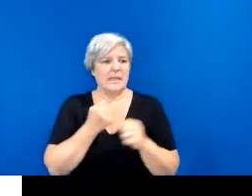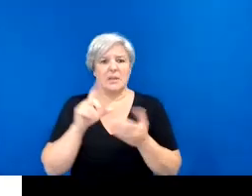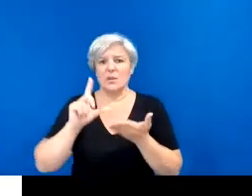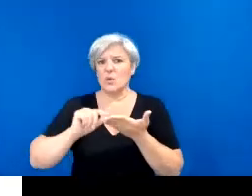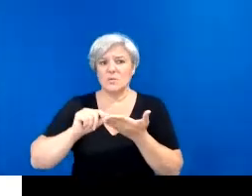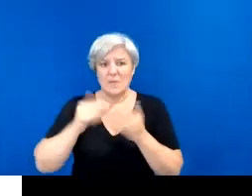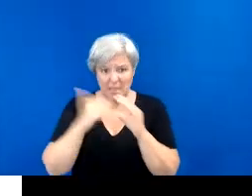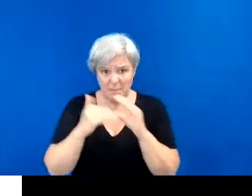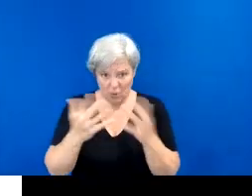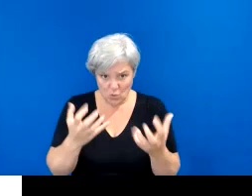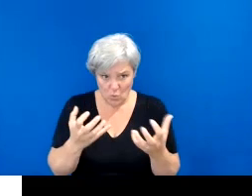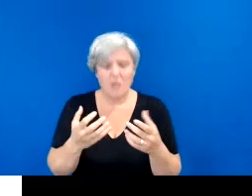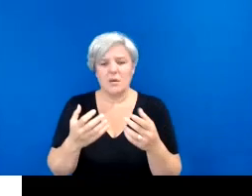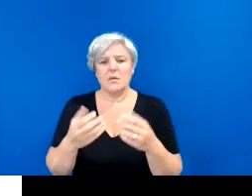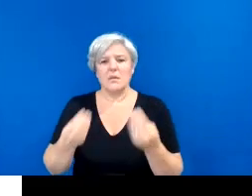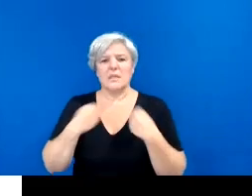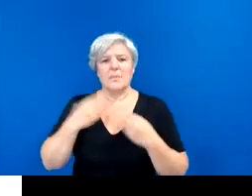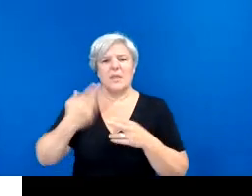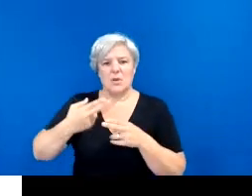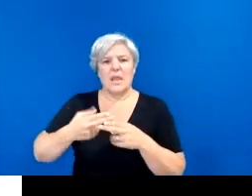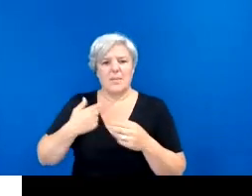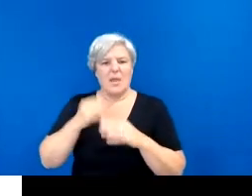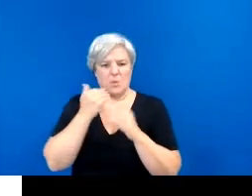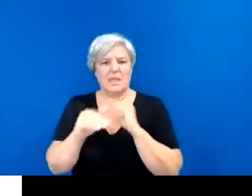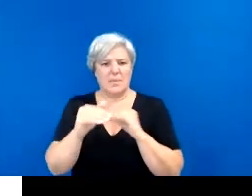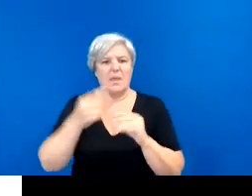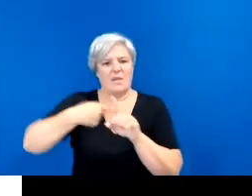and I'll put you on my list to forward those out to you if you're interested.